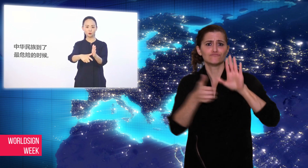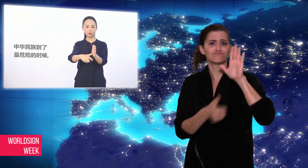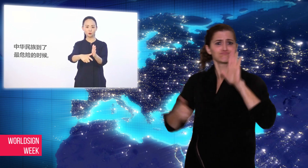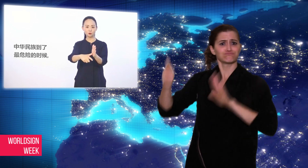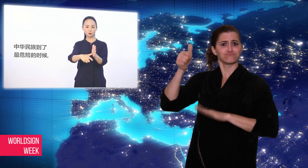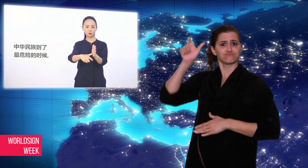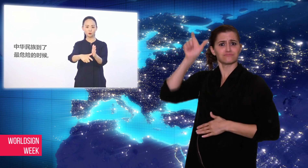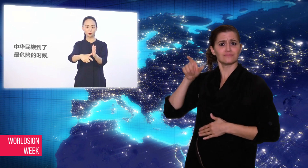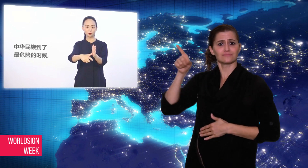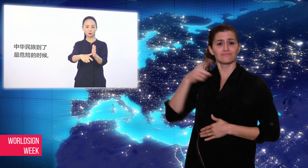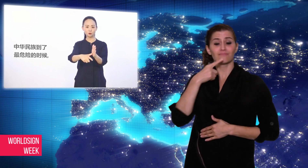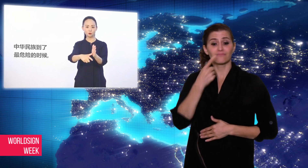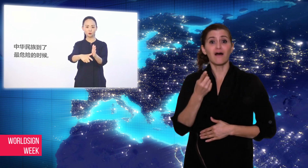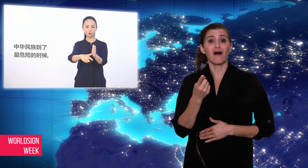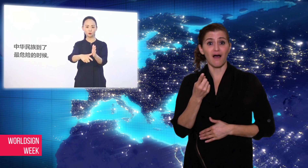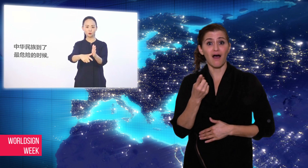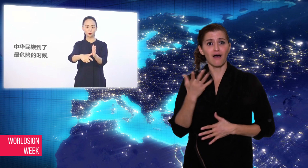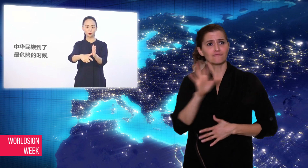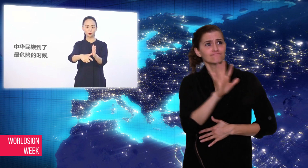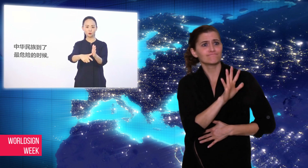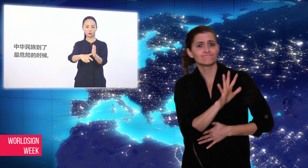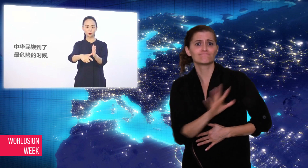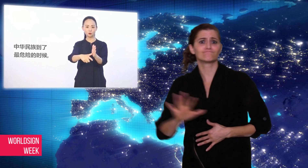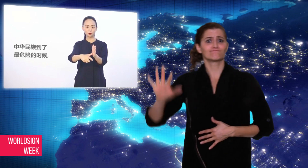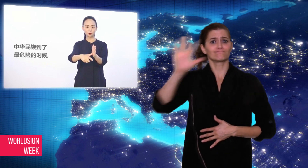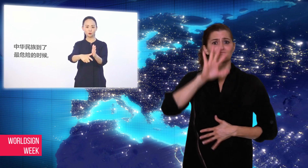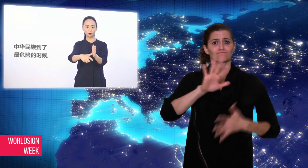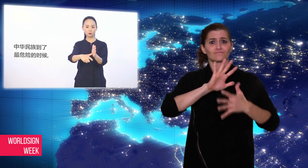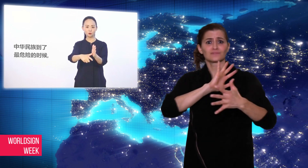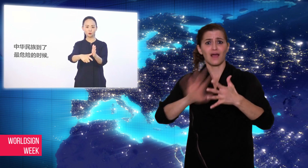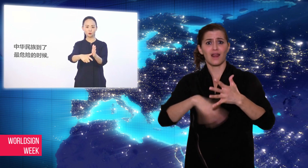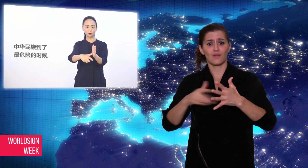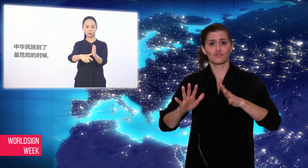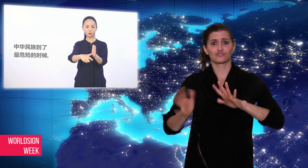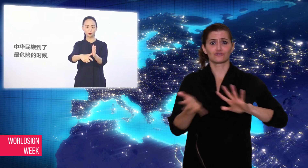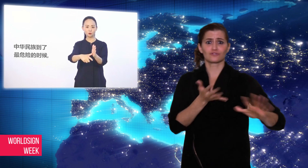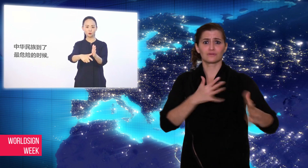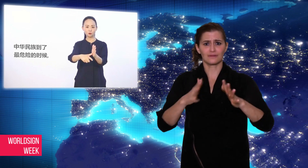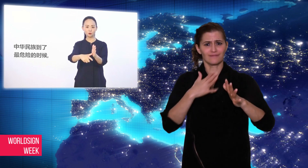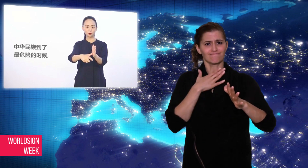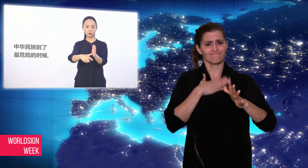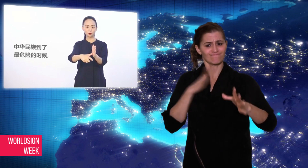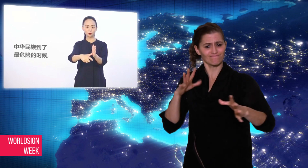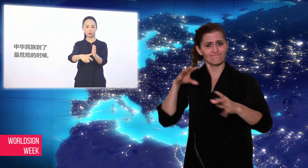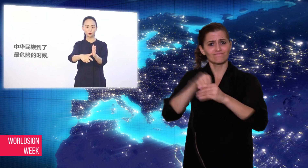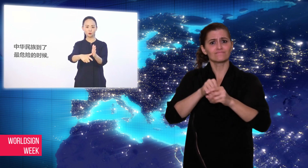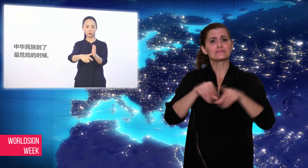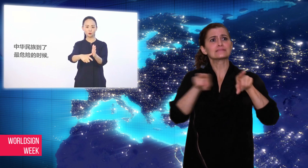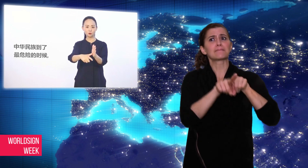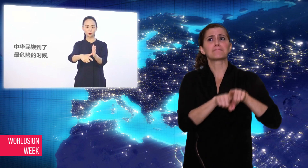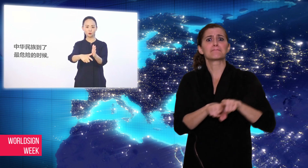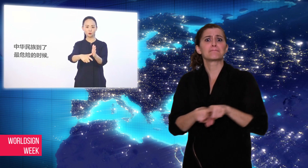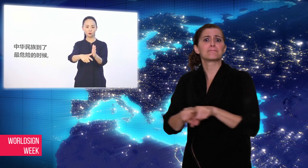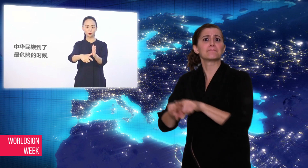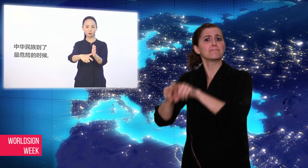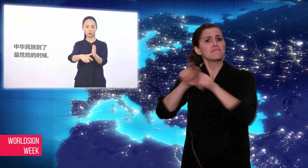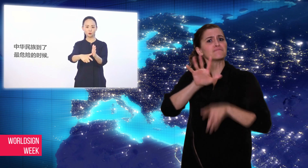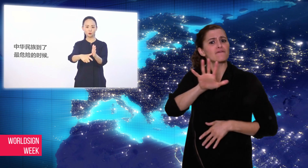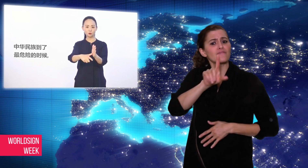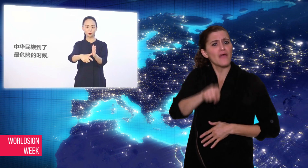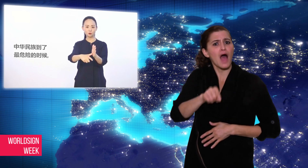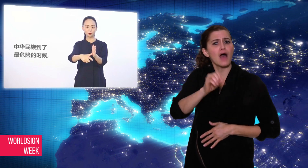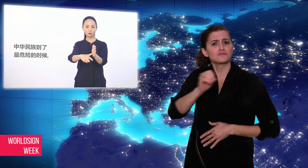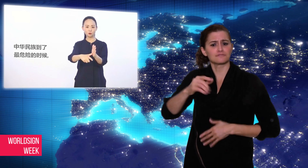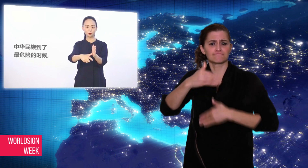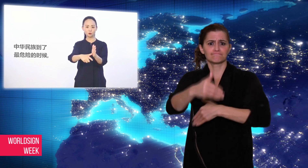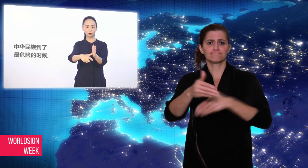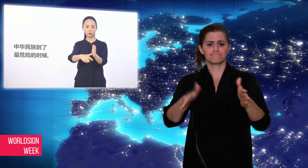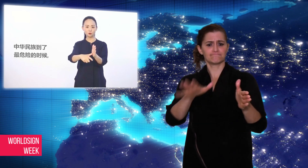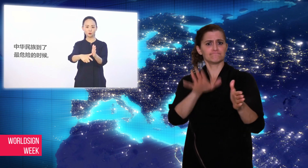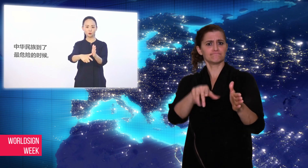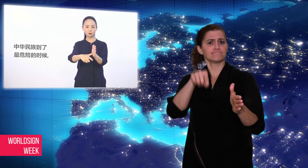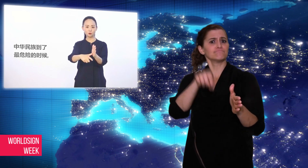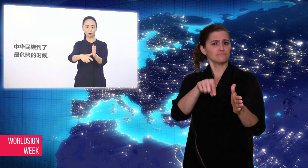said the national sign standard was